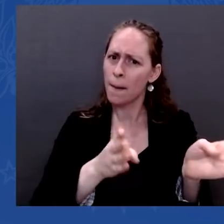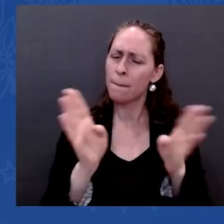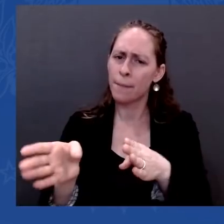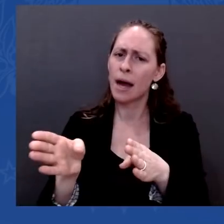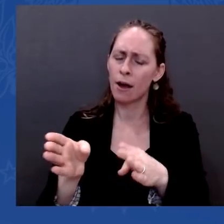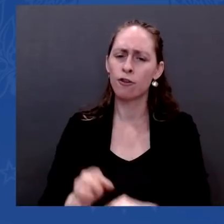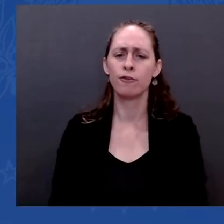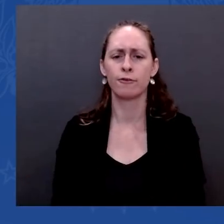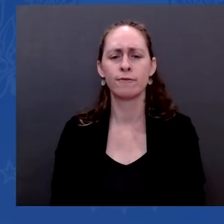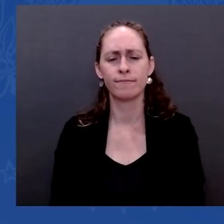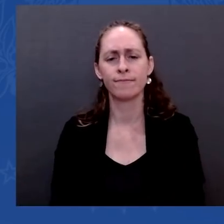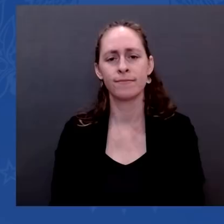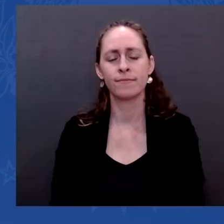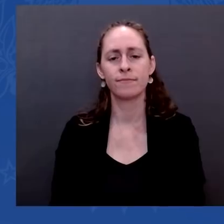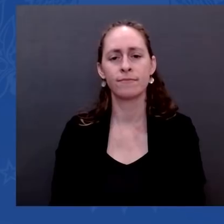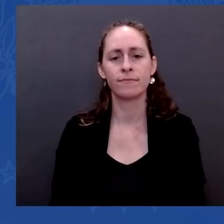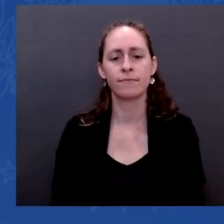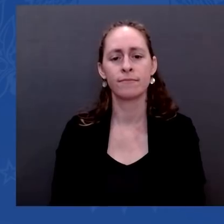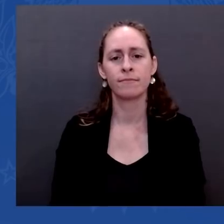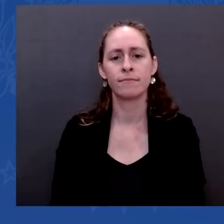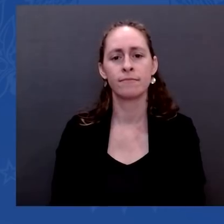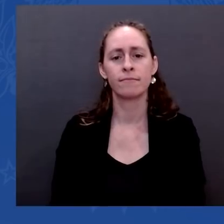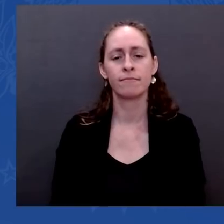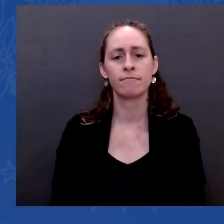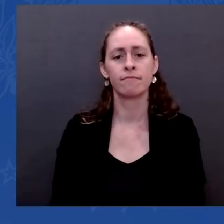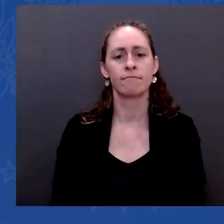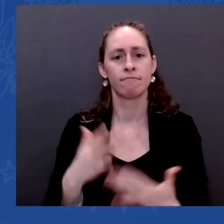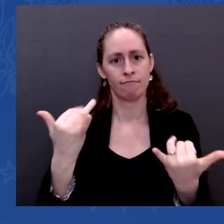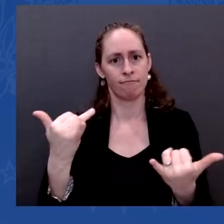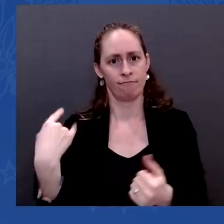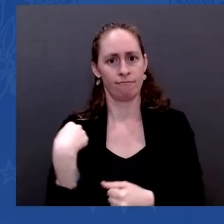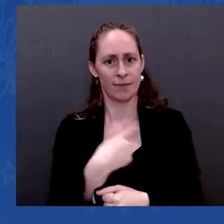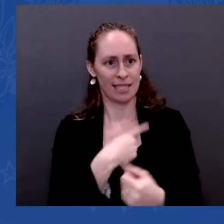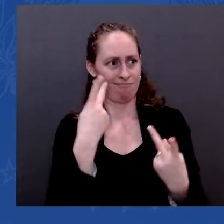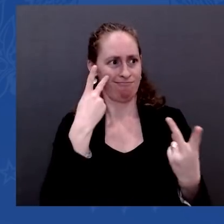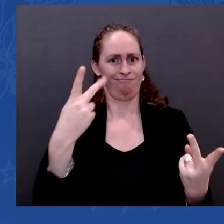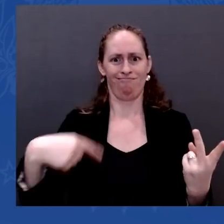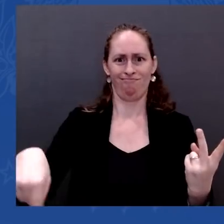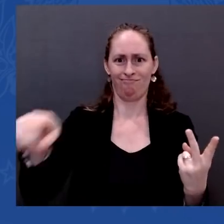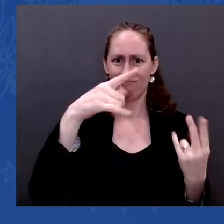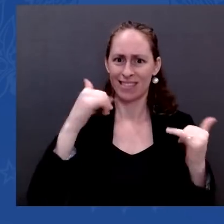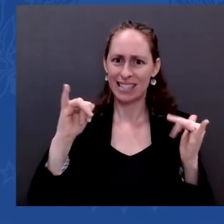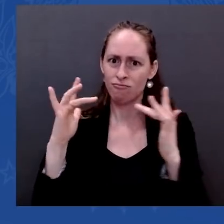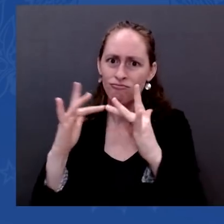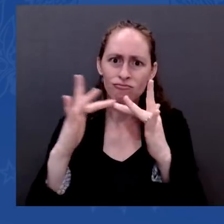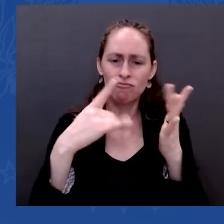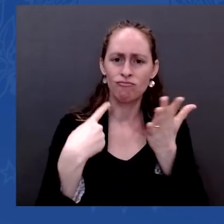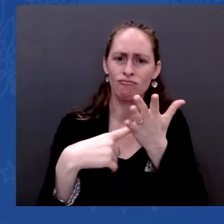Of course, we have controversial debates there, but it is important that we talk. And the same is true for the OSCE